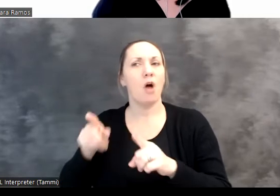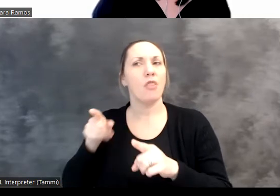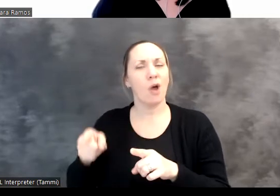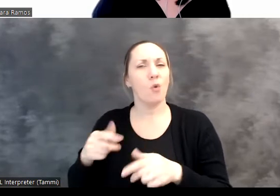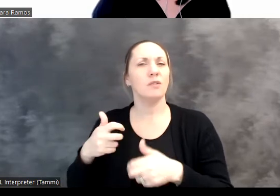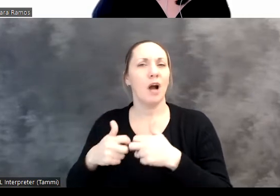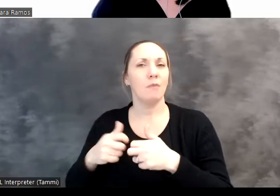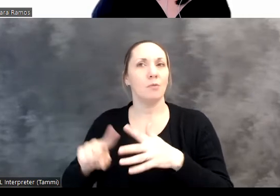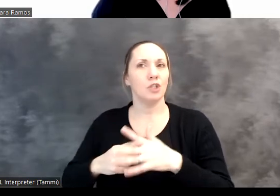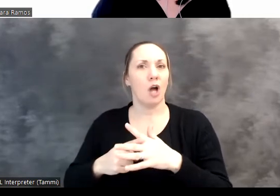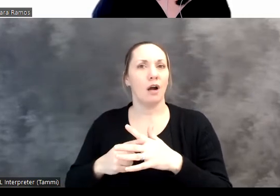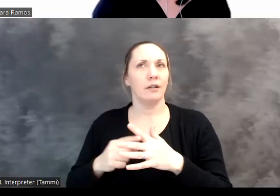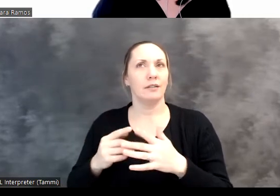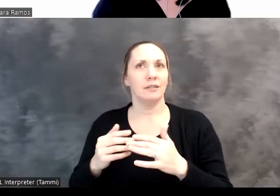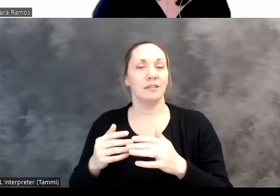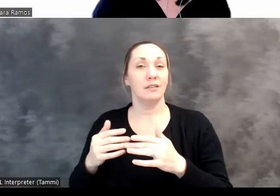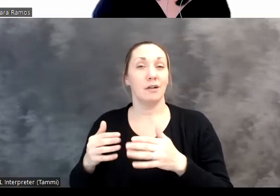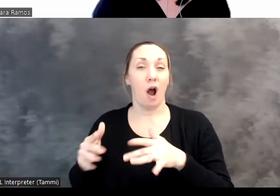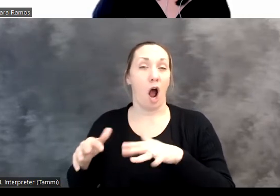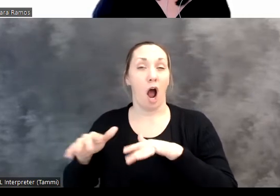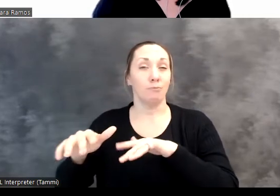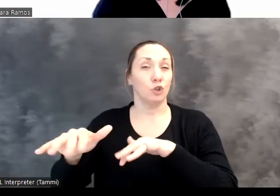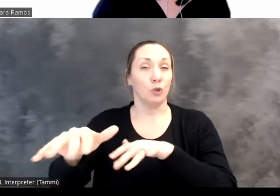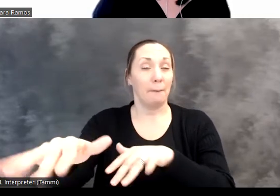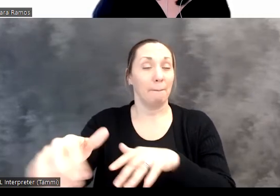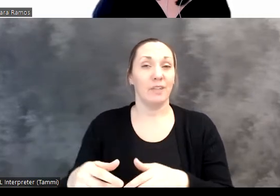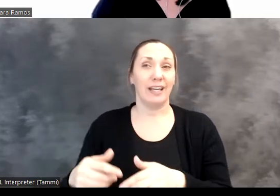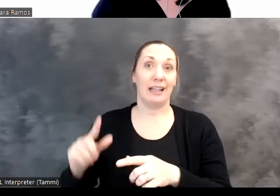, exclusion criteria in studies themselves. The problems like